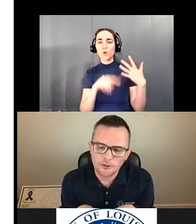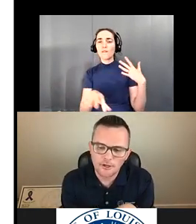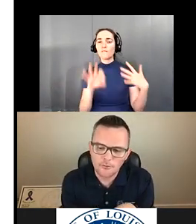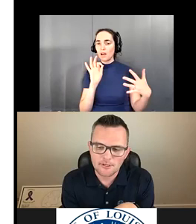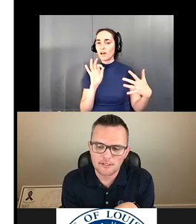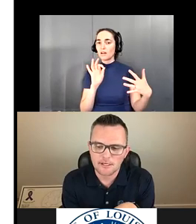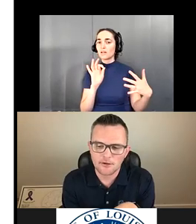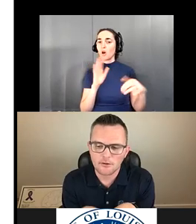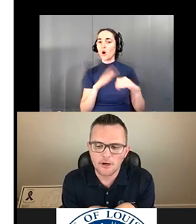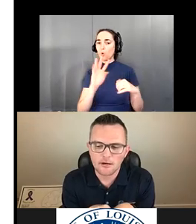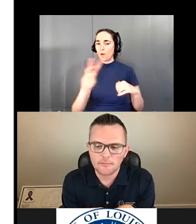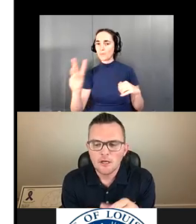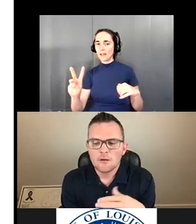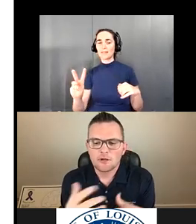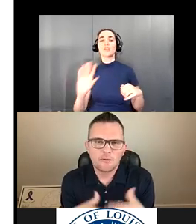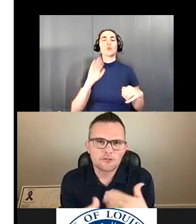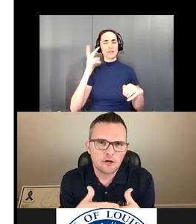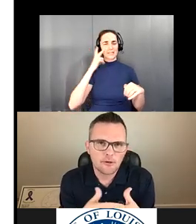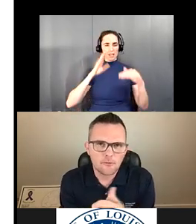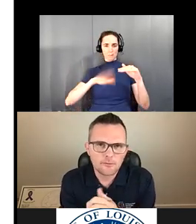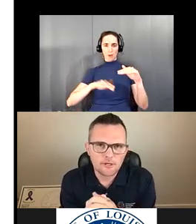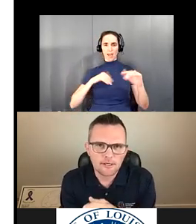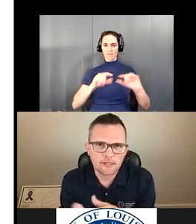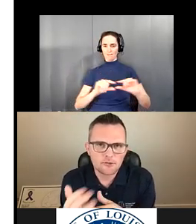our websites down there on the bottom, but I will talk about our website again toward